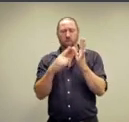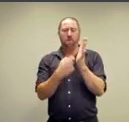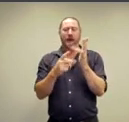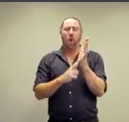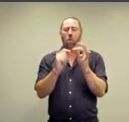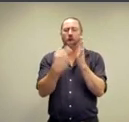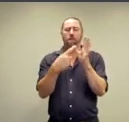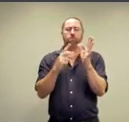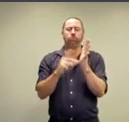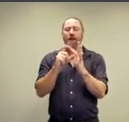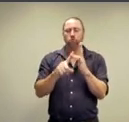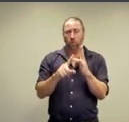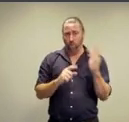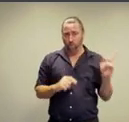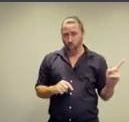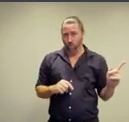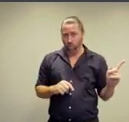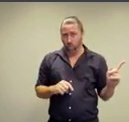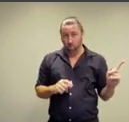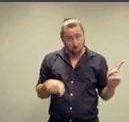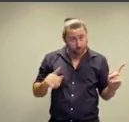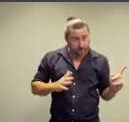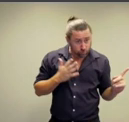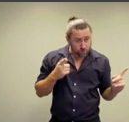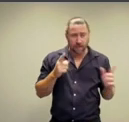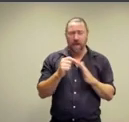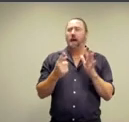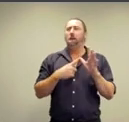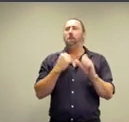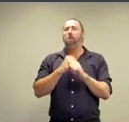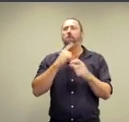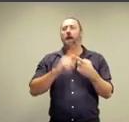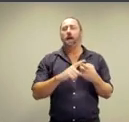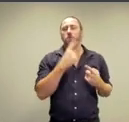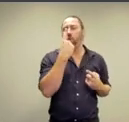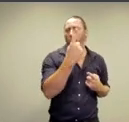image of Marlon Brando which actually, if anyone's interested